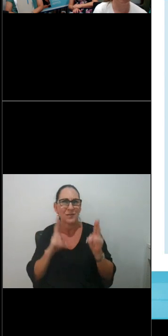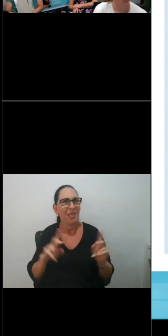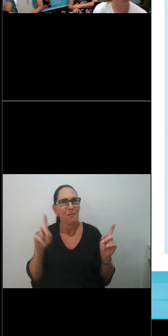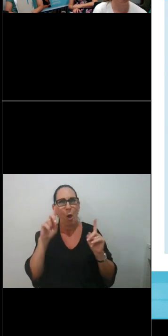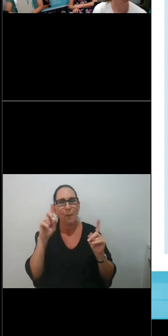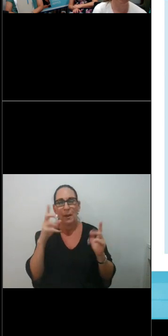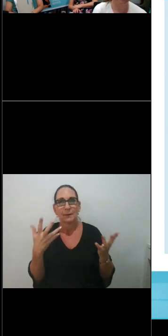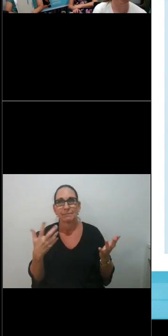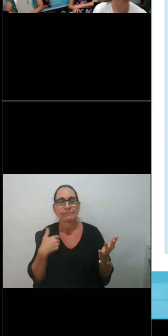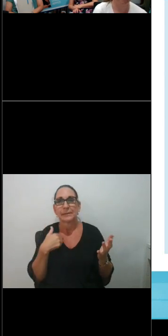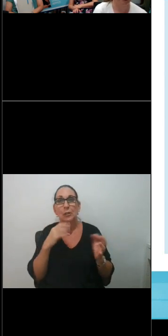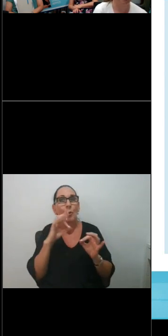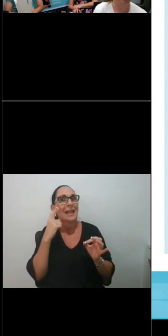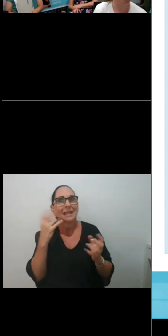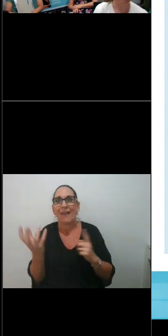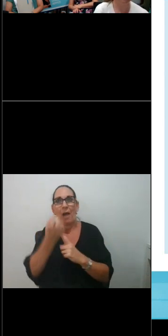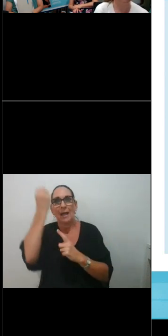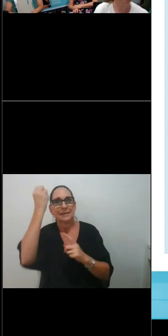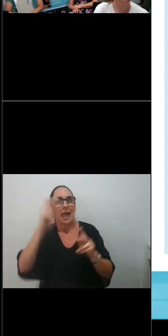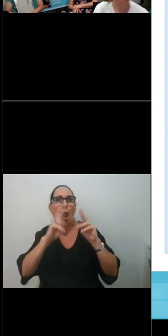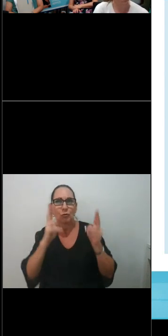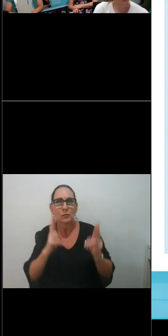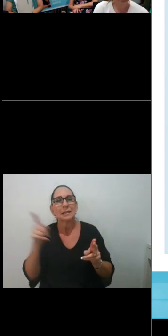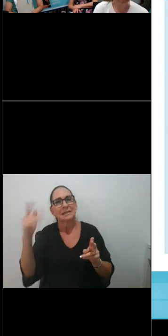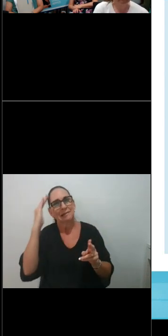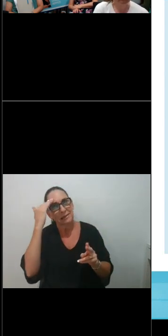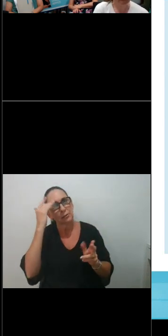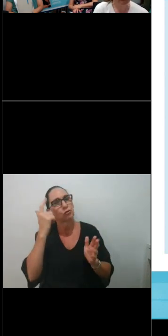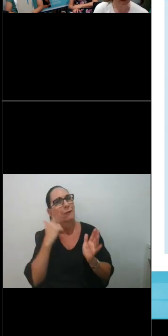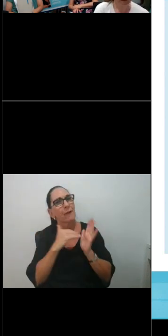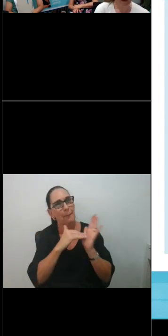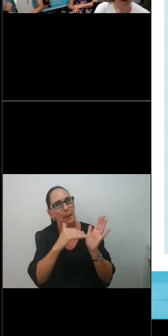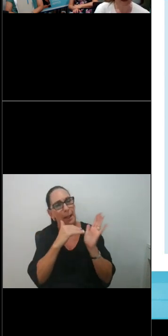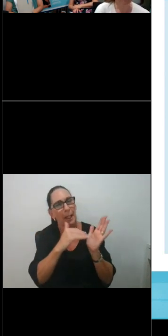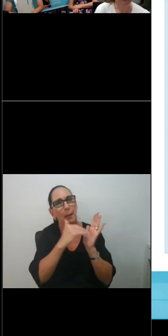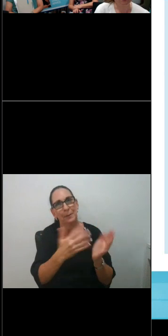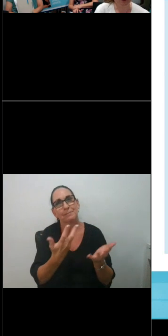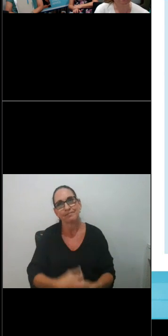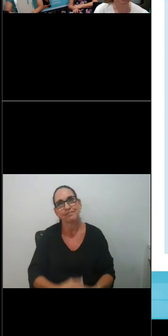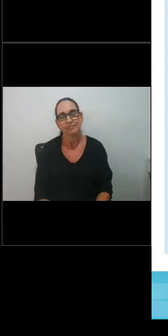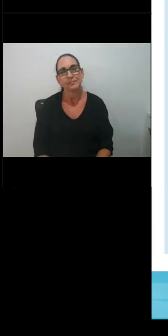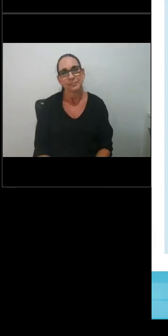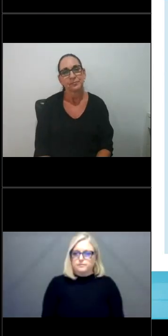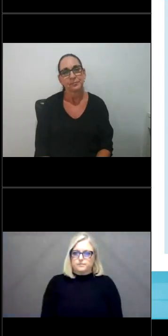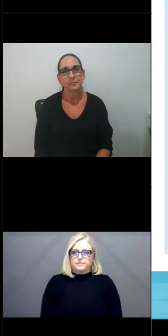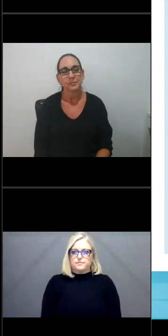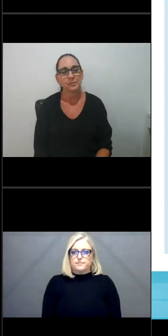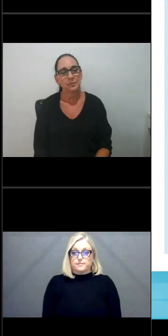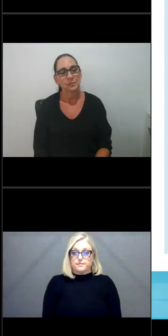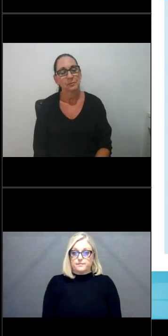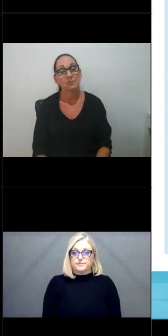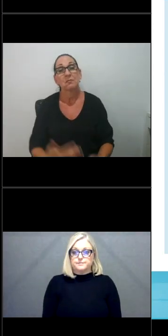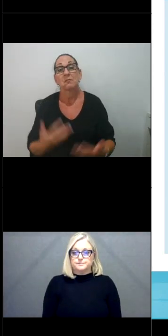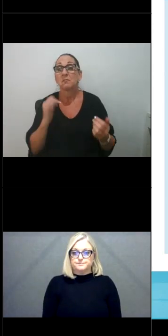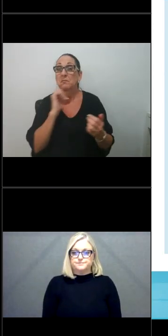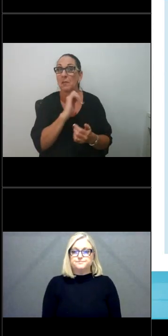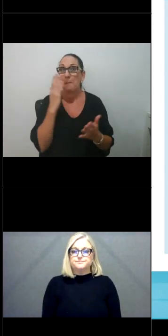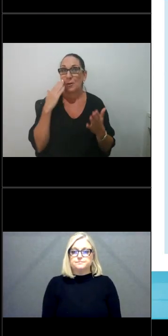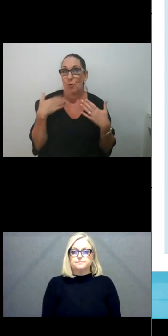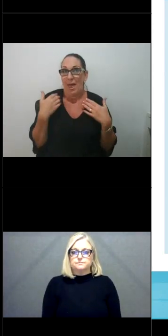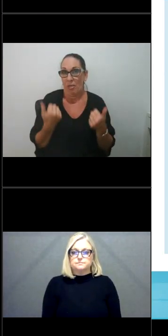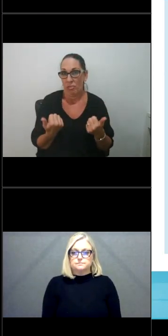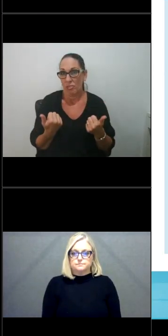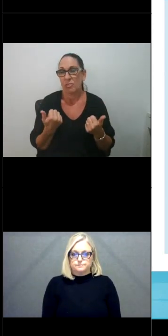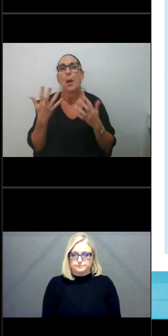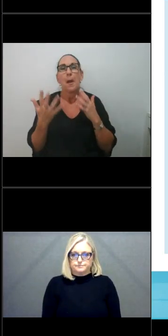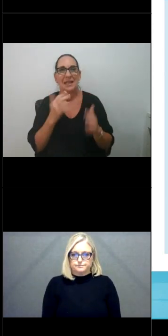along the way with his um housing needs there um in terms of mental health um this person had a